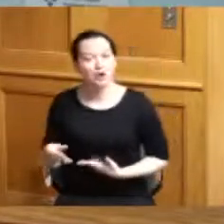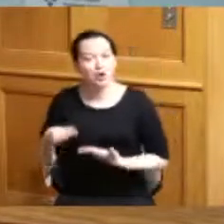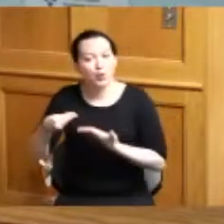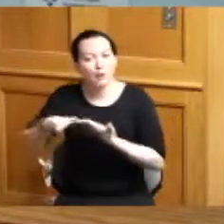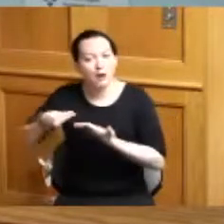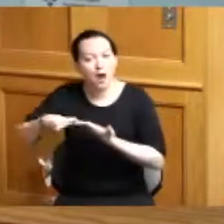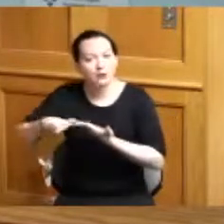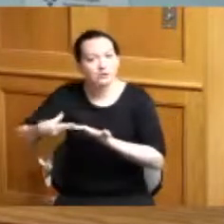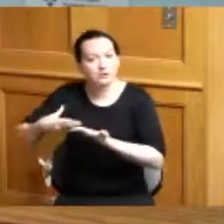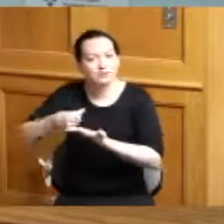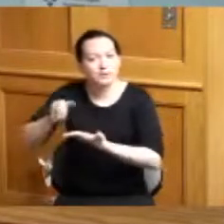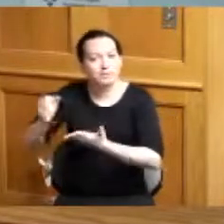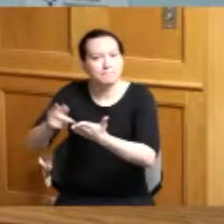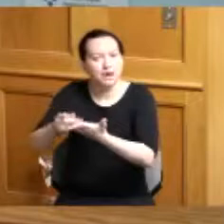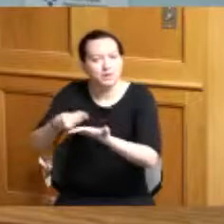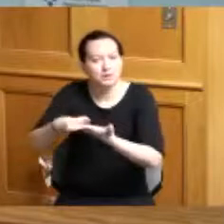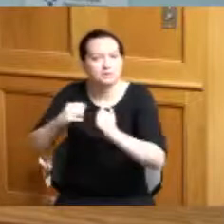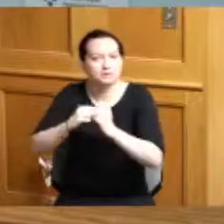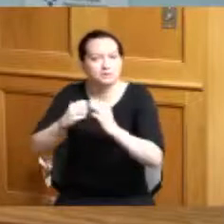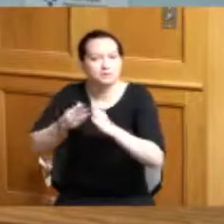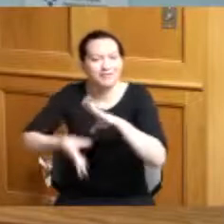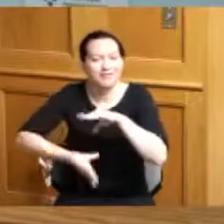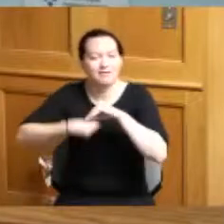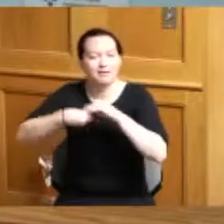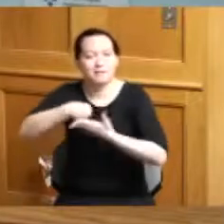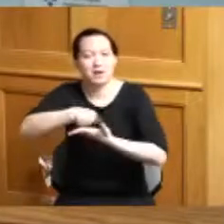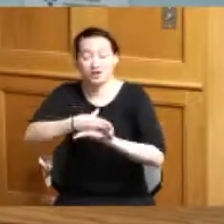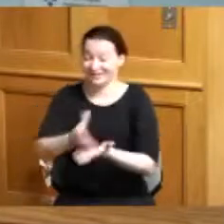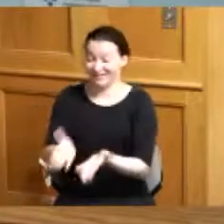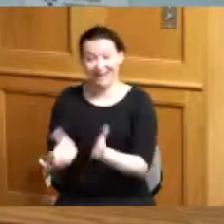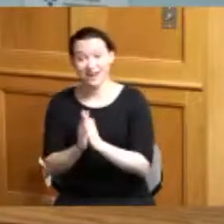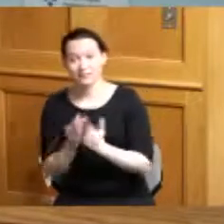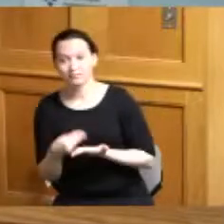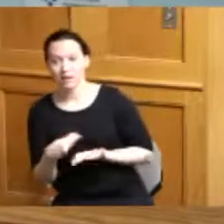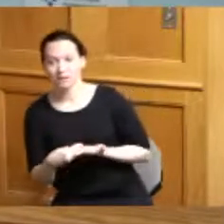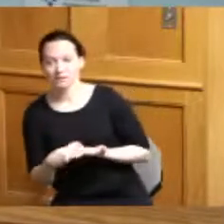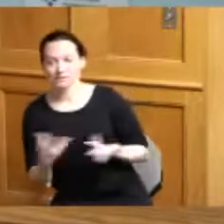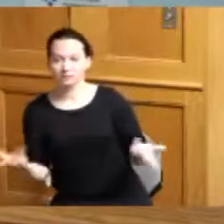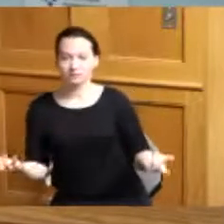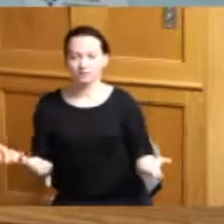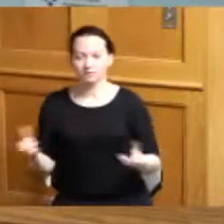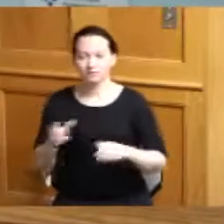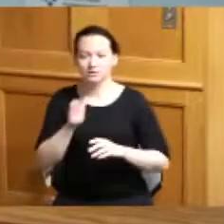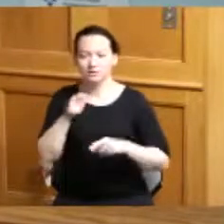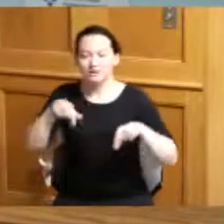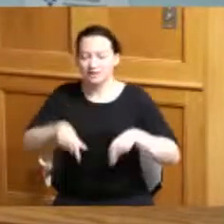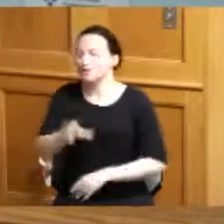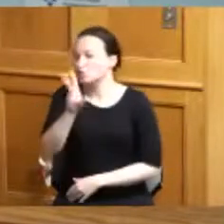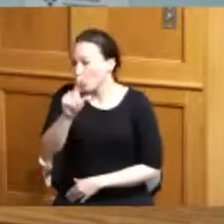back in the budget most people when they come down and get money don't put money back this will this